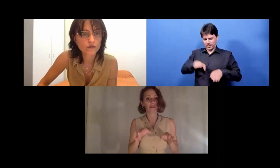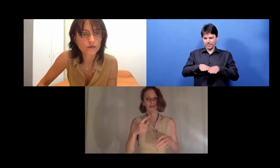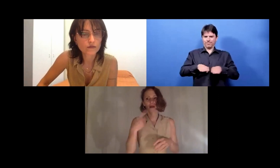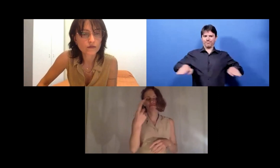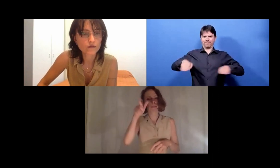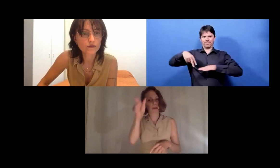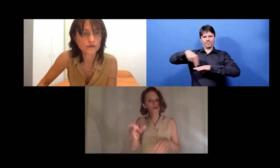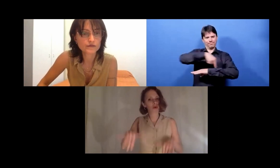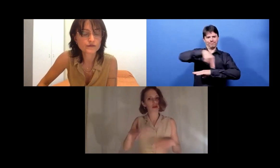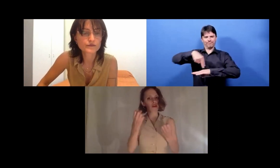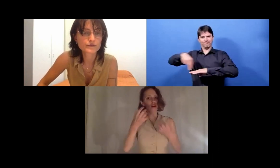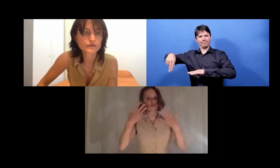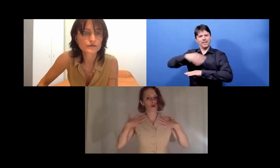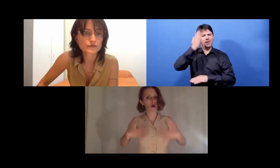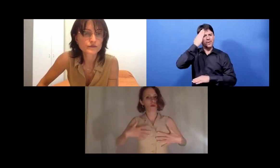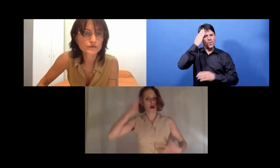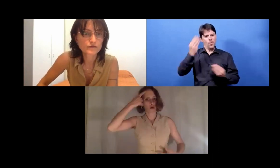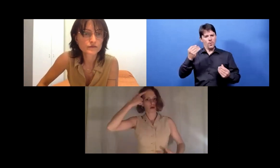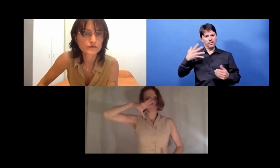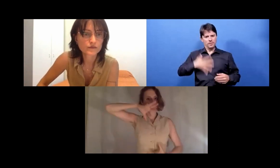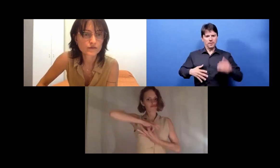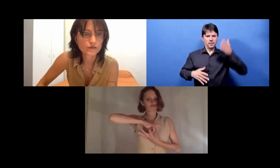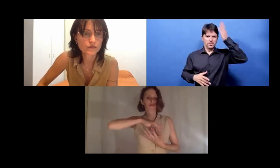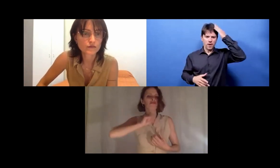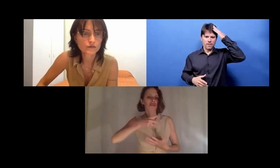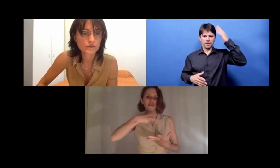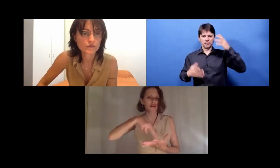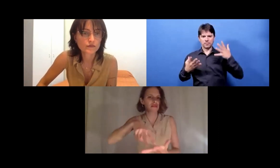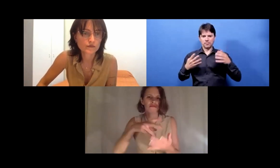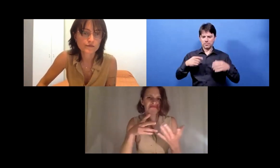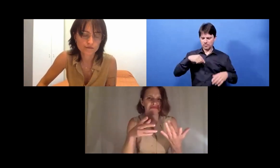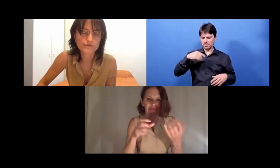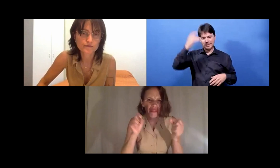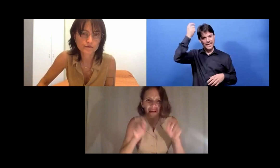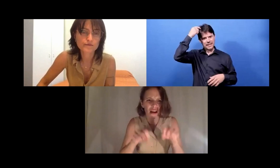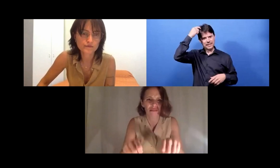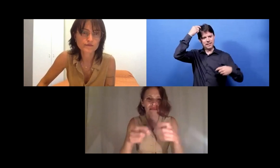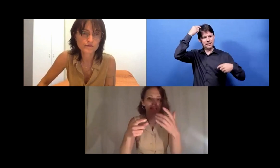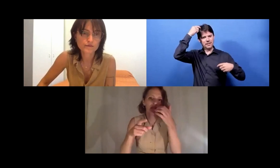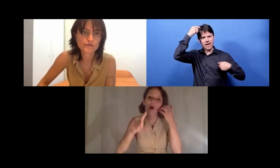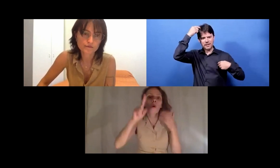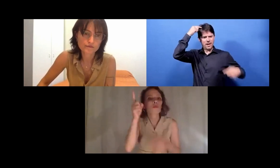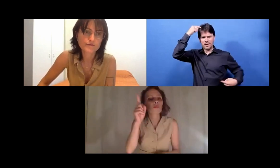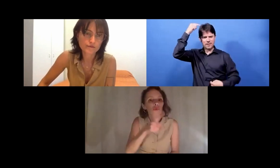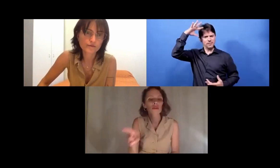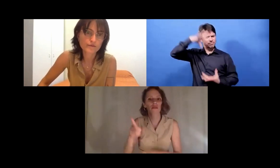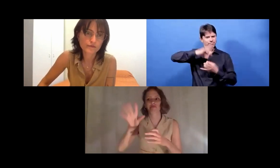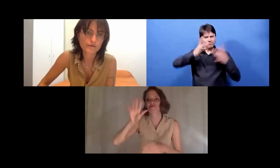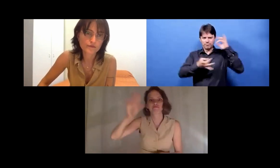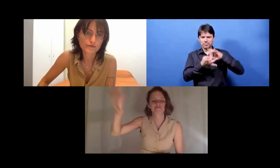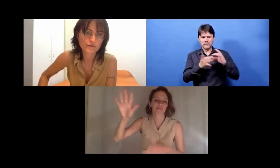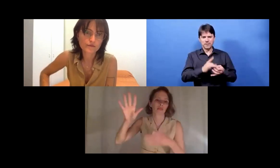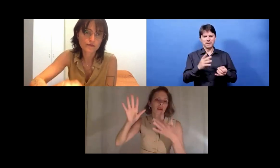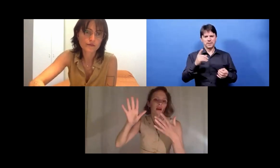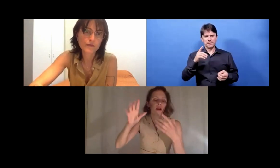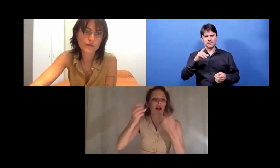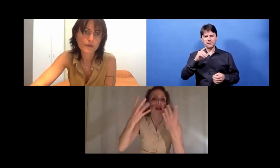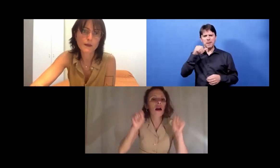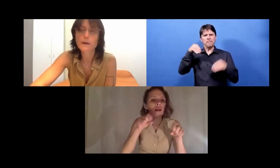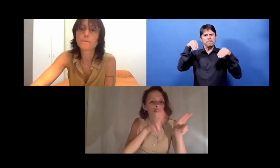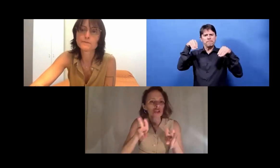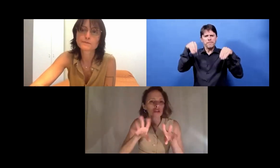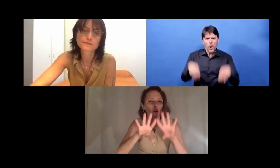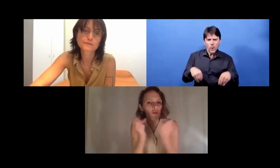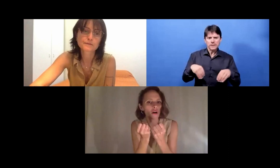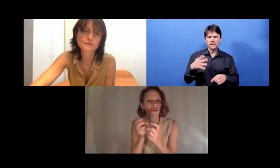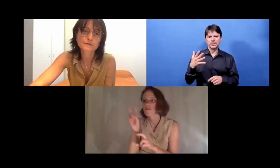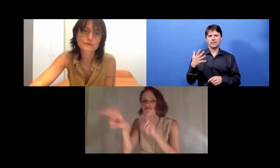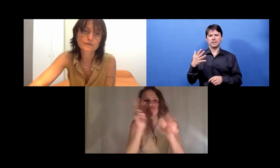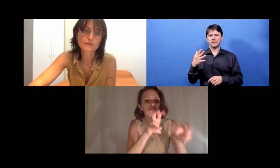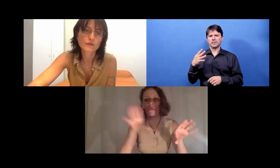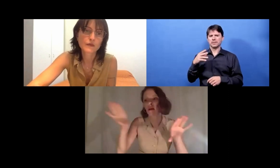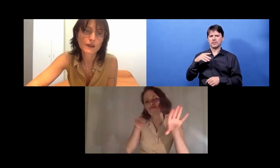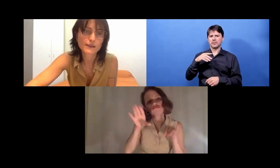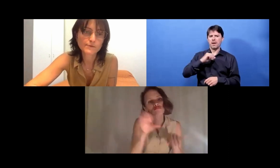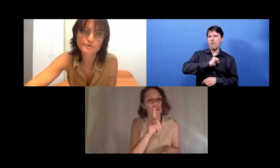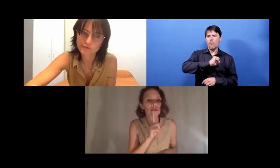she was a person really connected to her own body. Of course, you can know and technically learn about